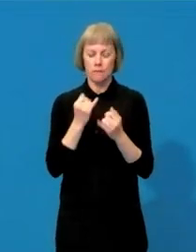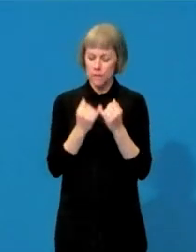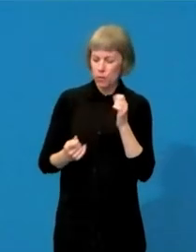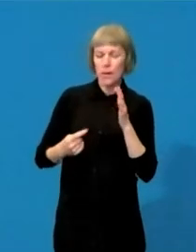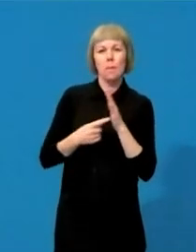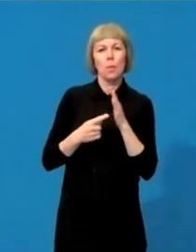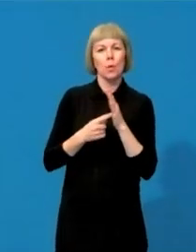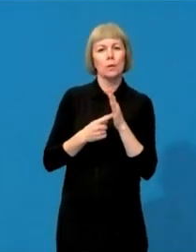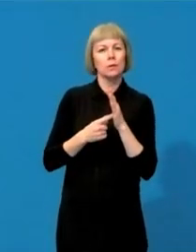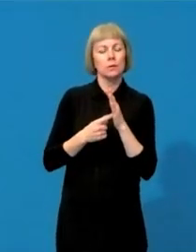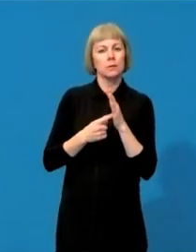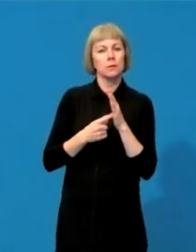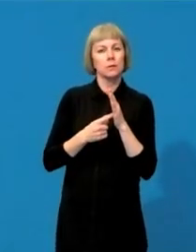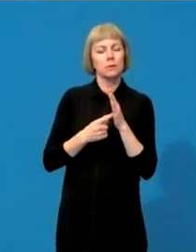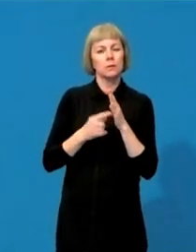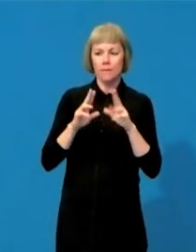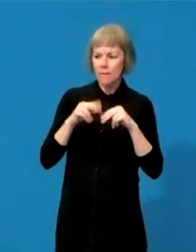stuff, you know. Cultural ties and you've got to have connections.